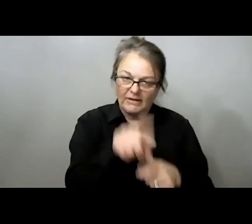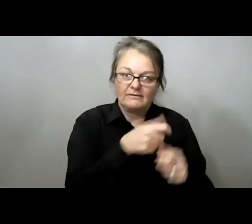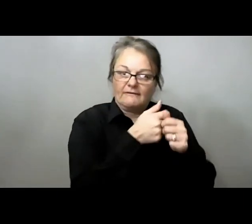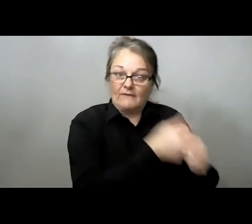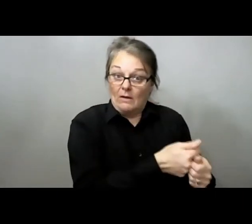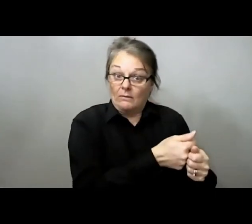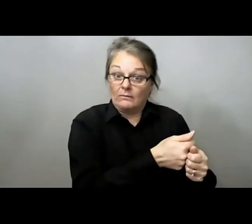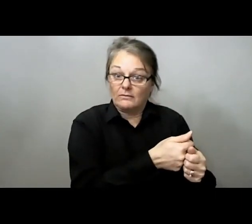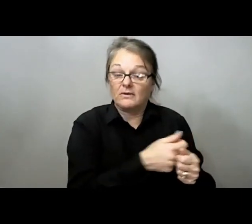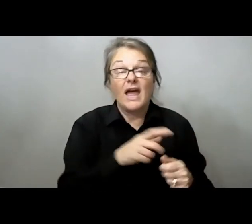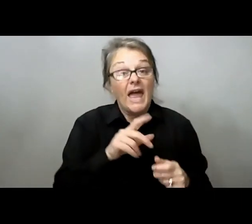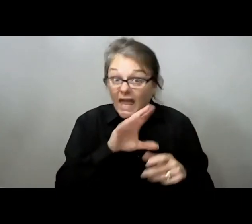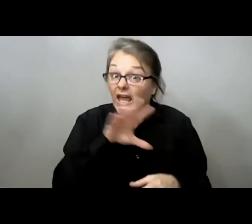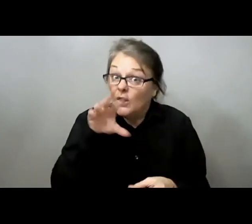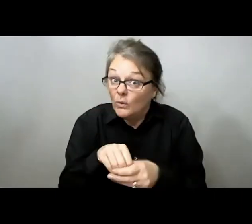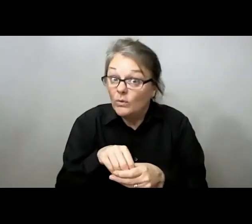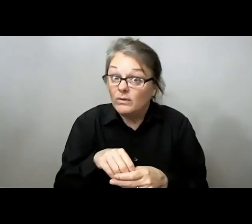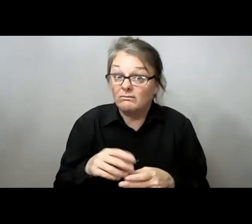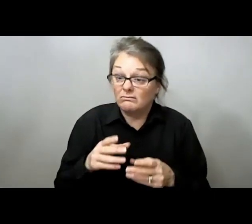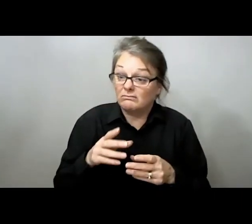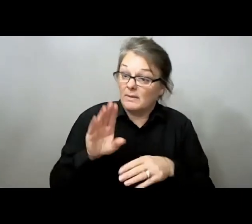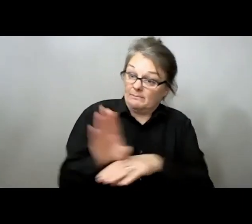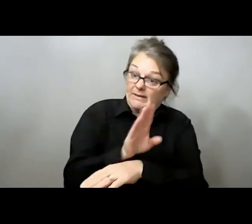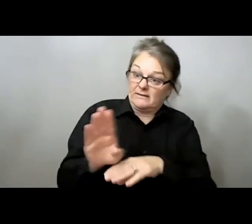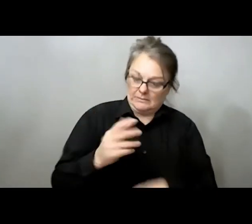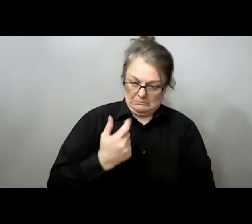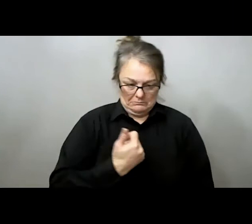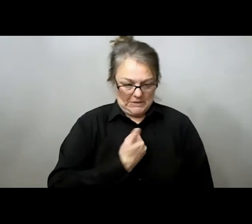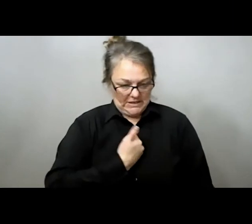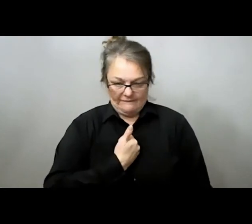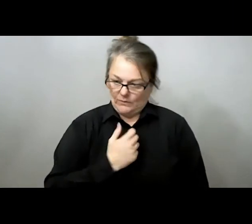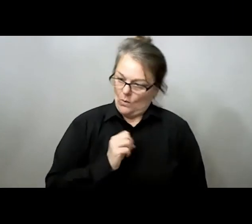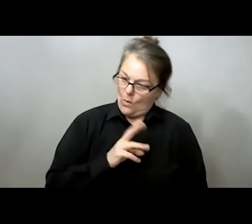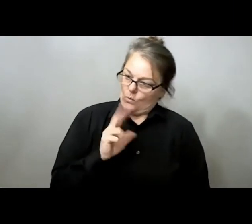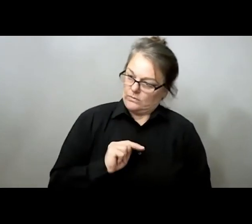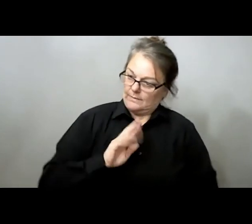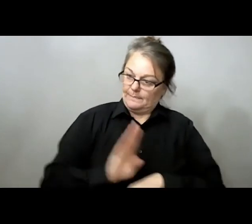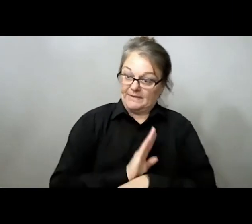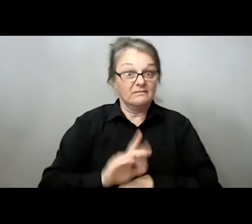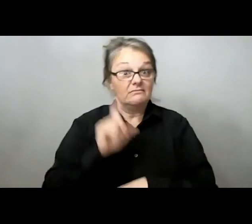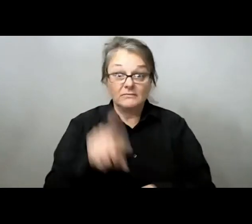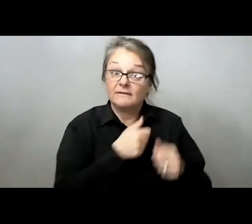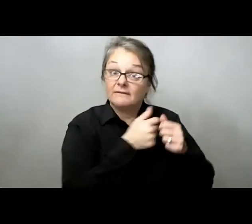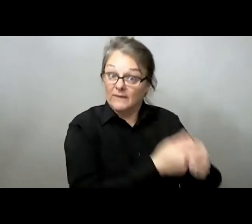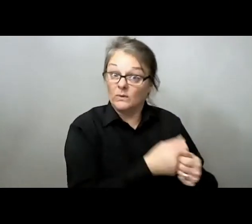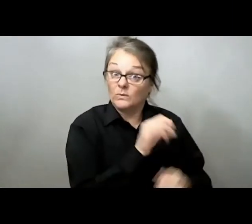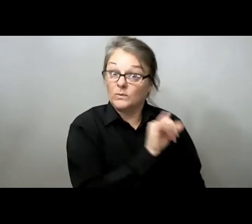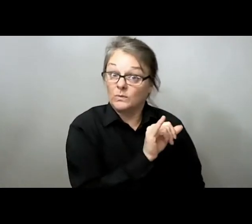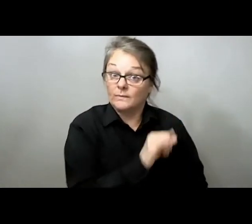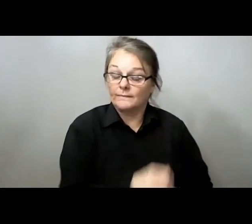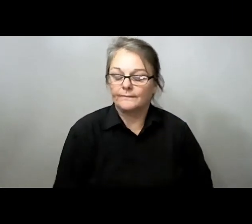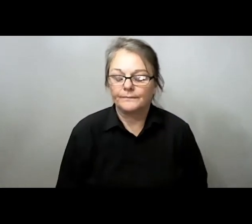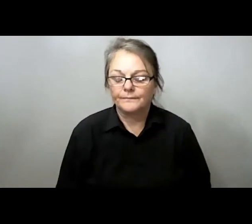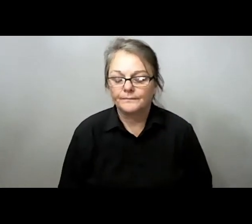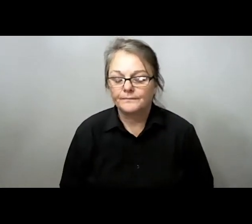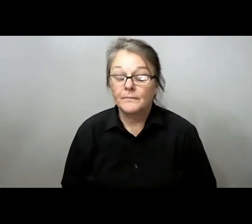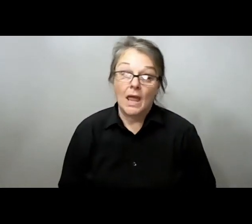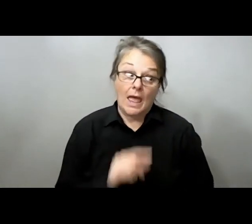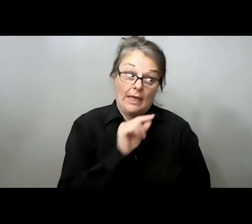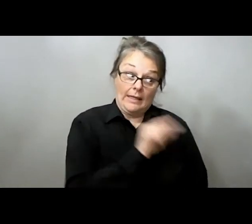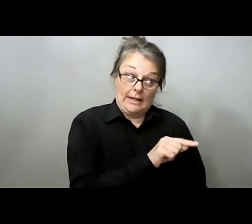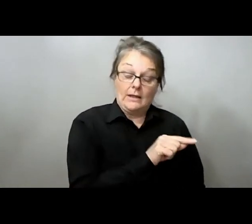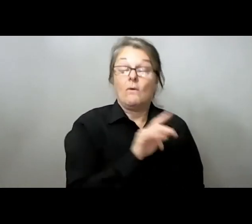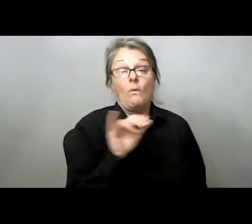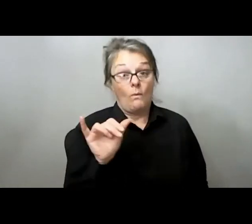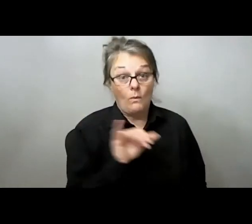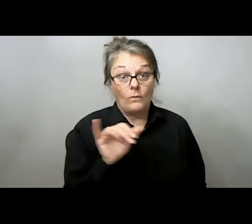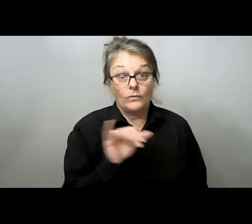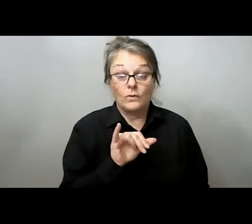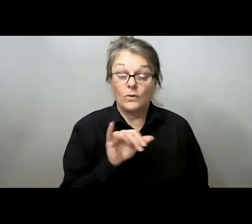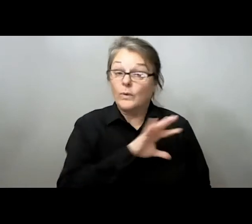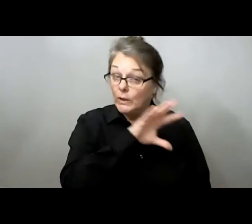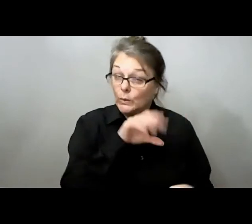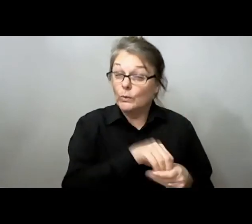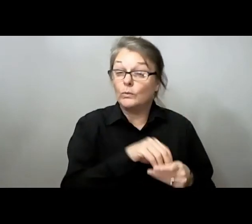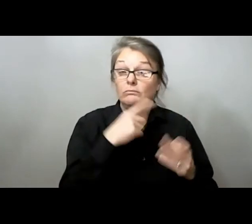IT THIS INCLUDES OWNER OPERATED ORGANIZATIONS. IT ALSO COVERS THE THE CODE ALSO COVERS VOLUNTEERS